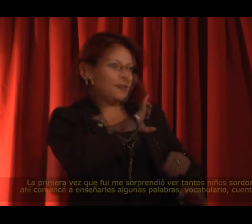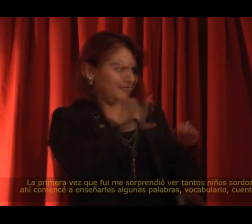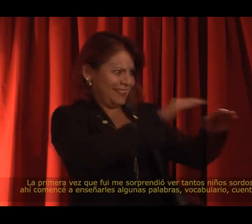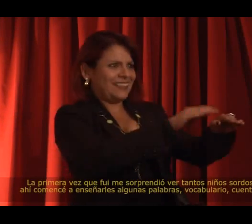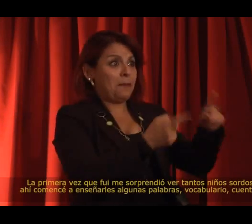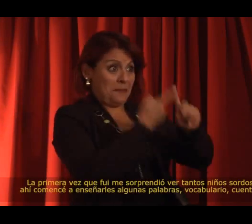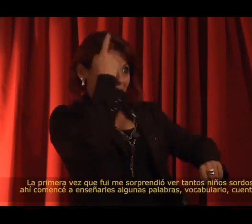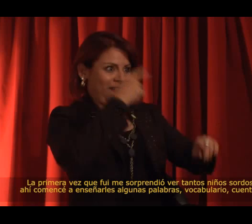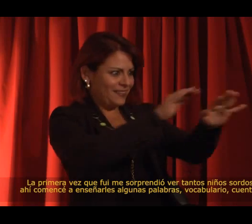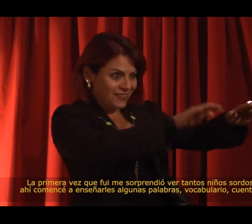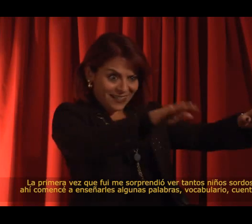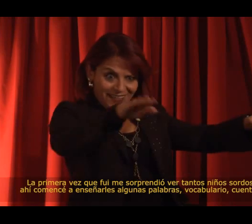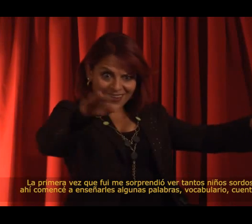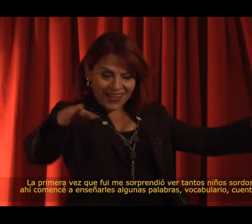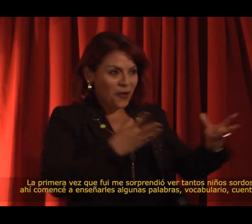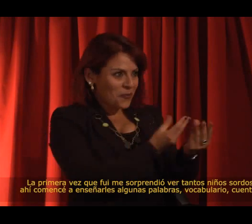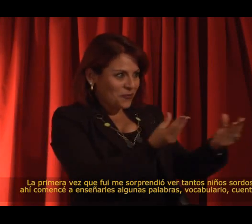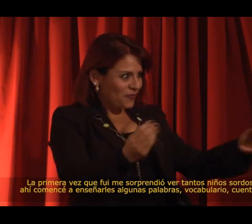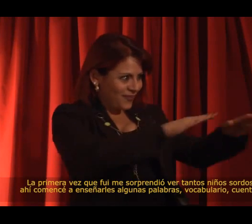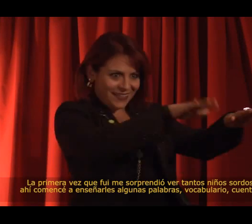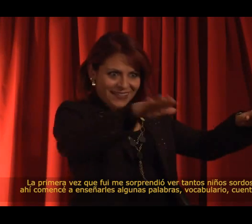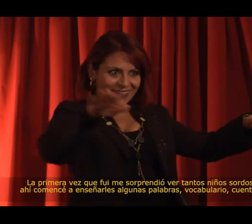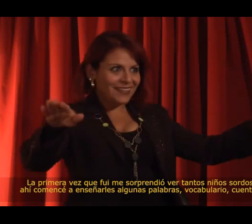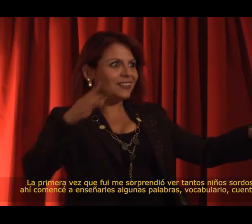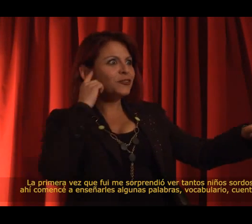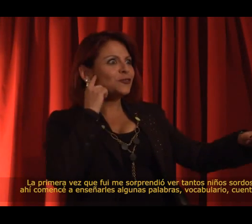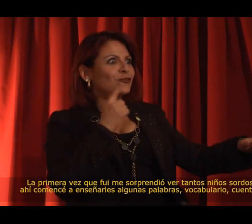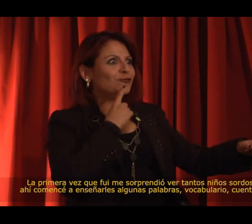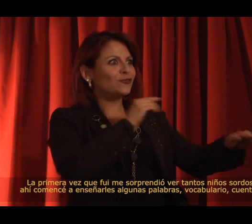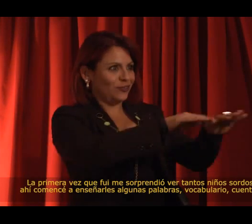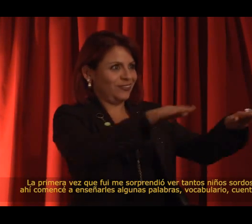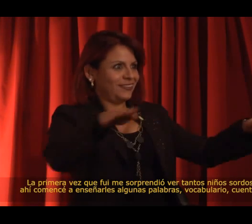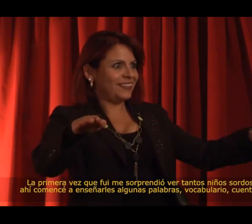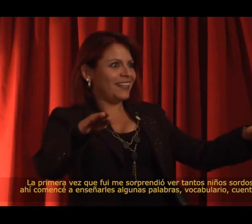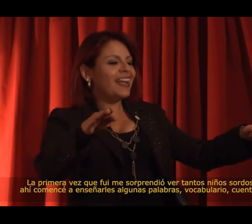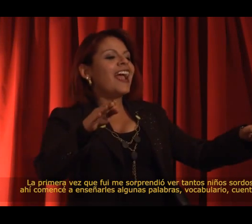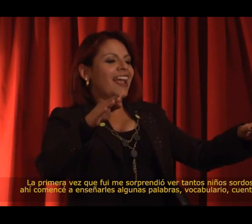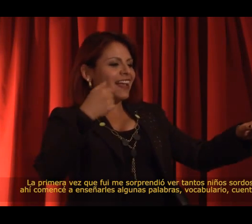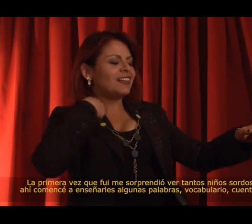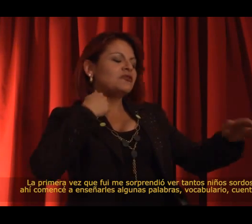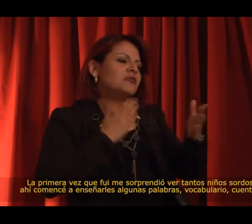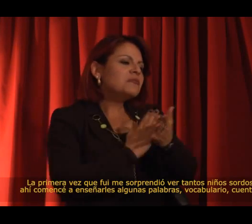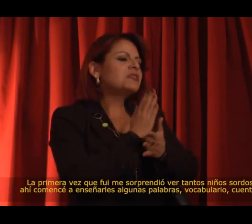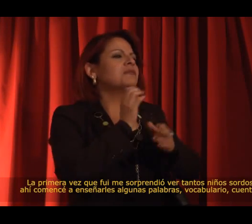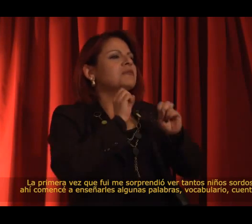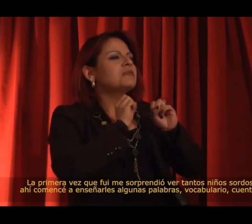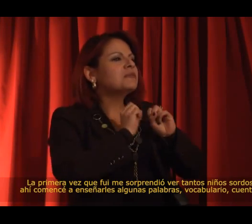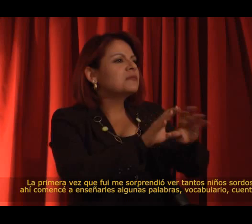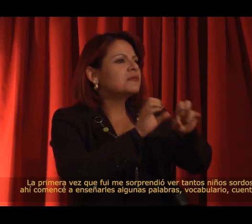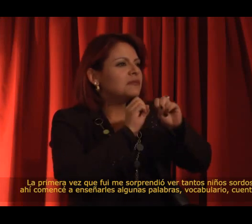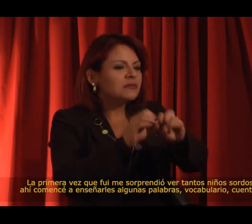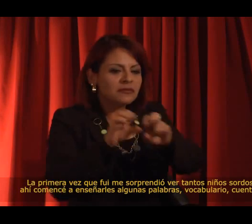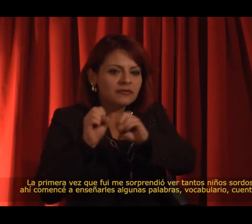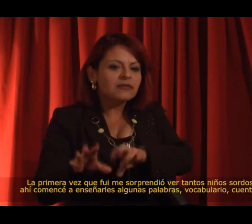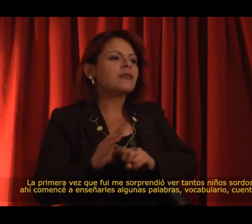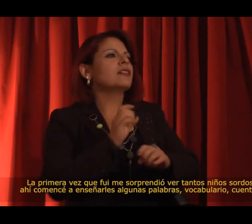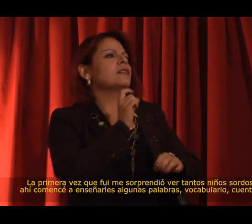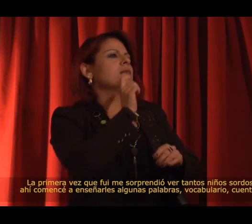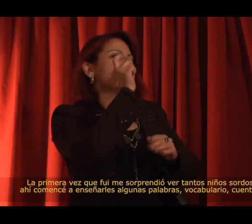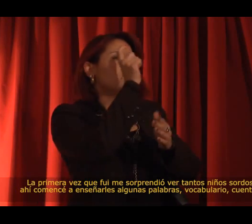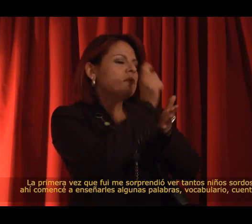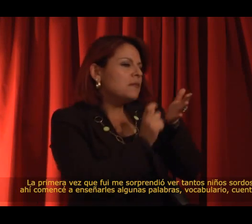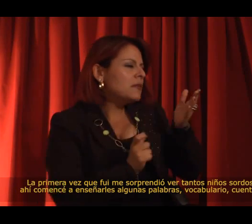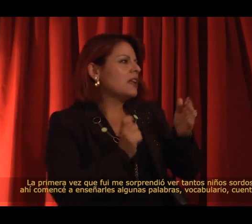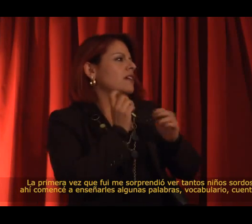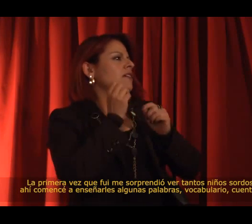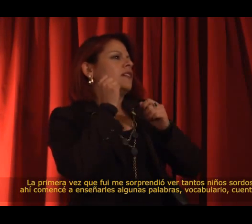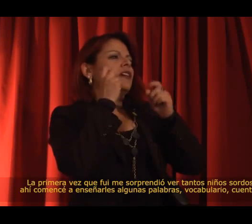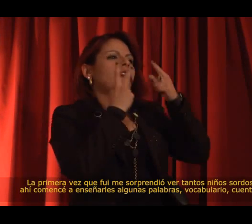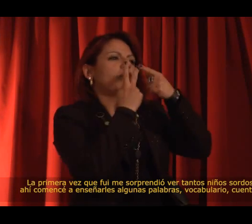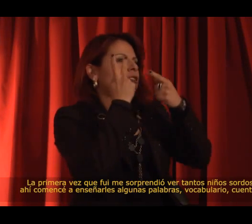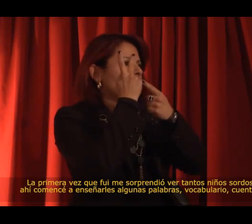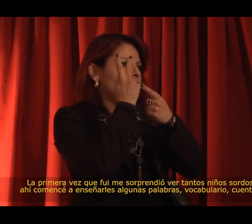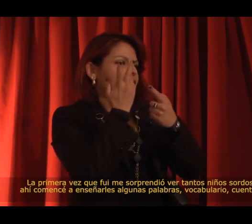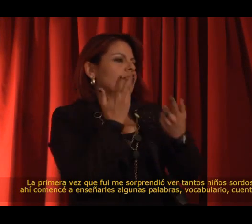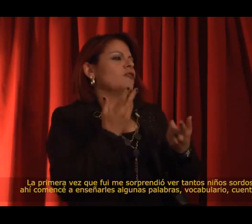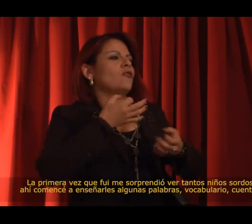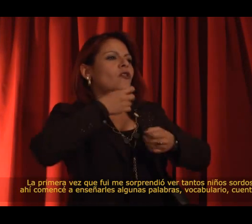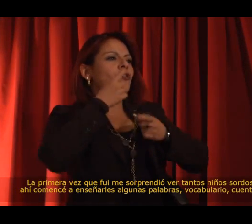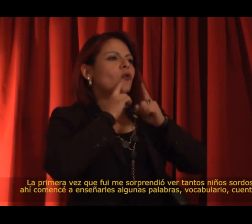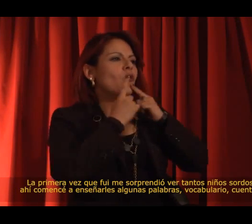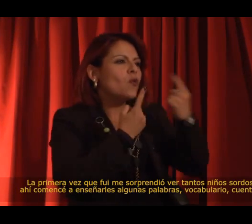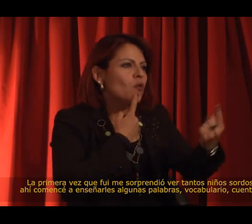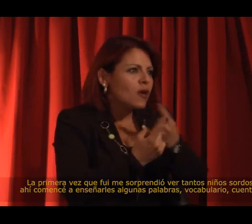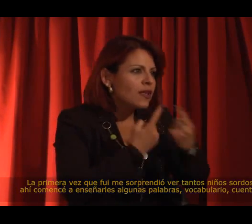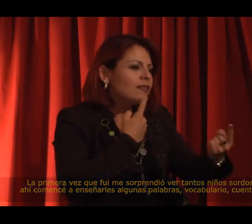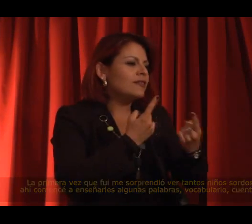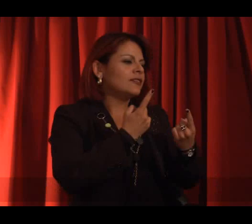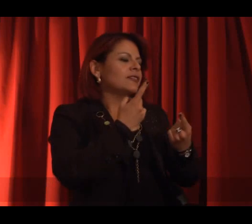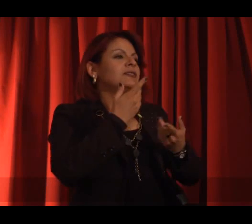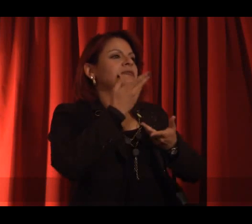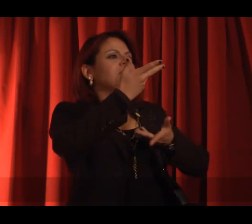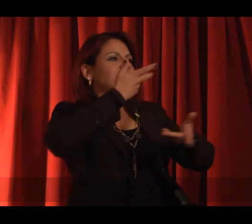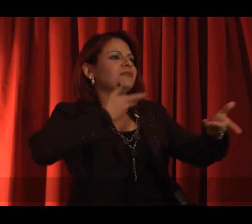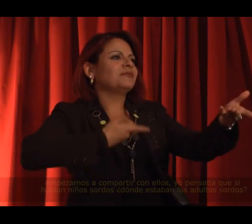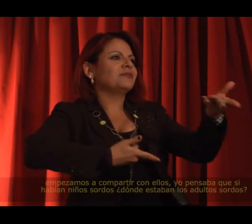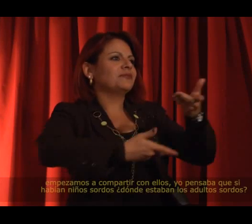We went to a school and I was surprised to see so many deaf children. I began to teach the deaf children some vocabulary and tell them stories.